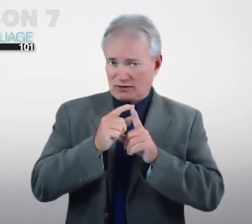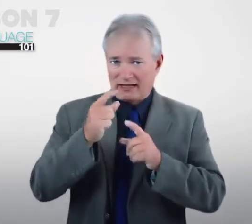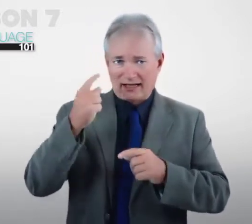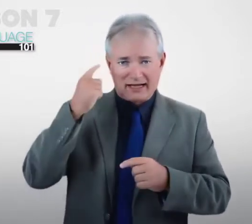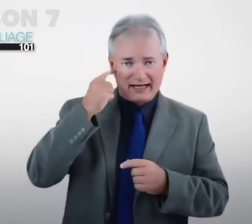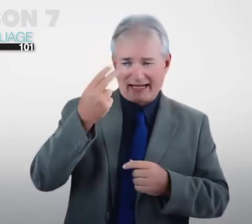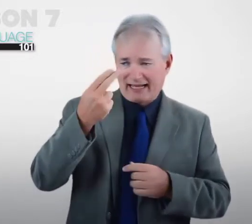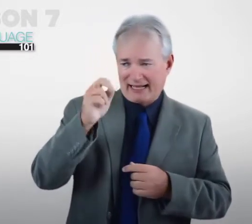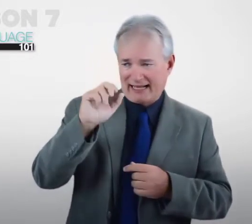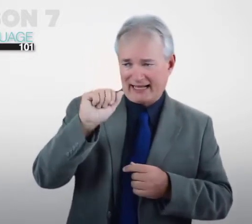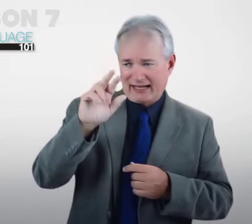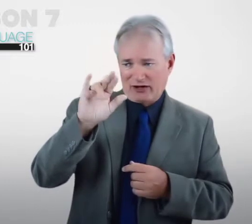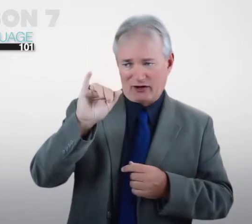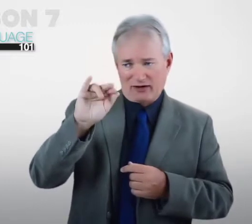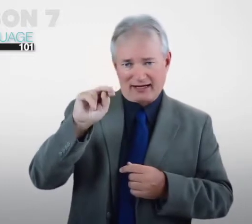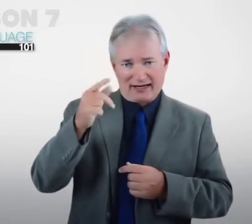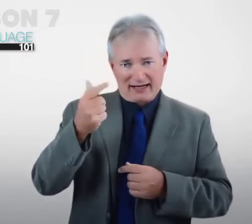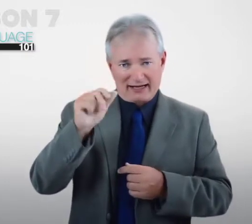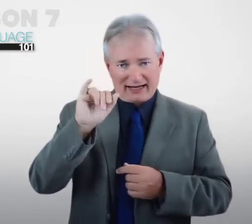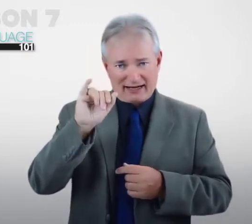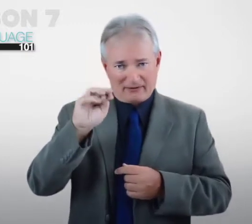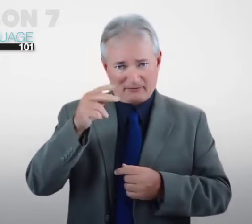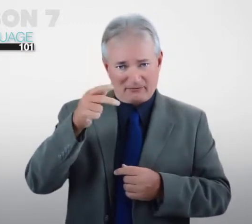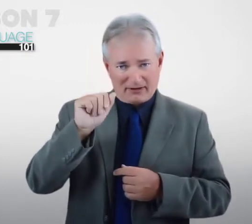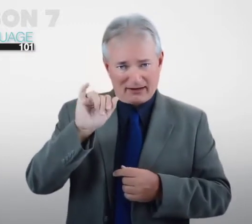do you use the word hearing impaired?